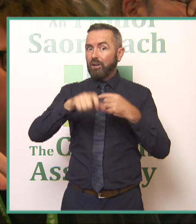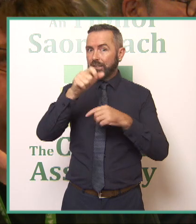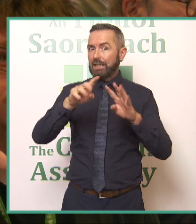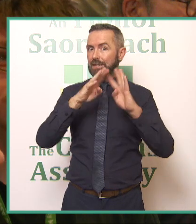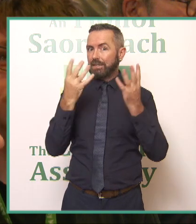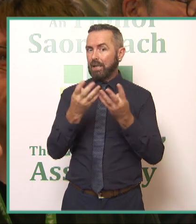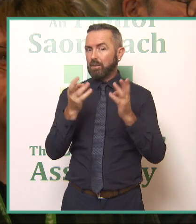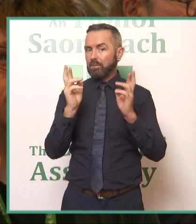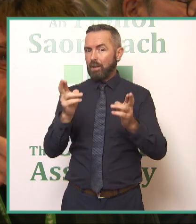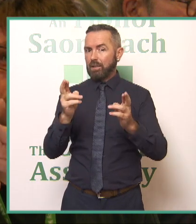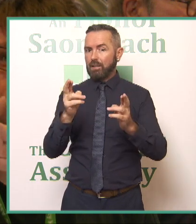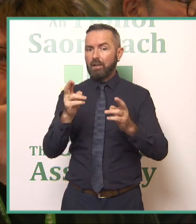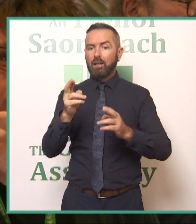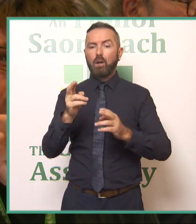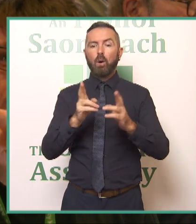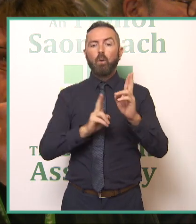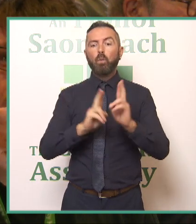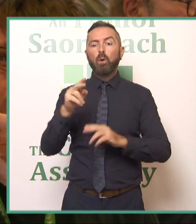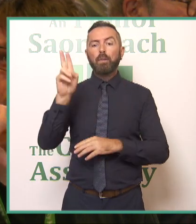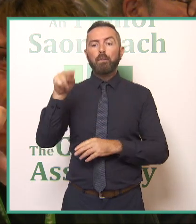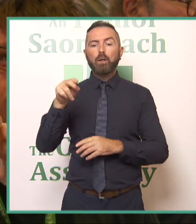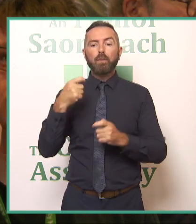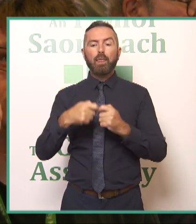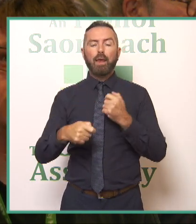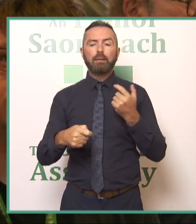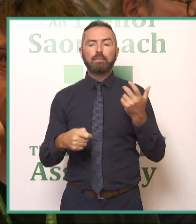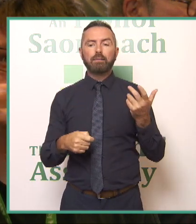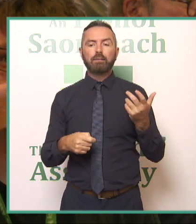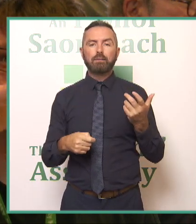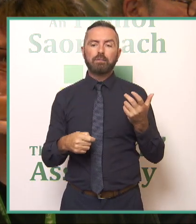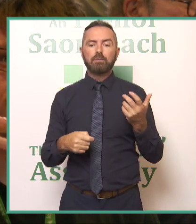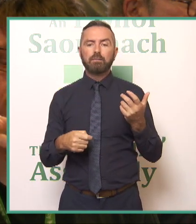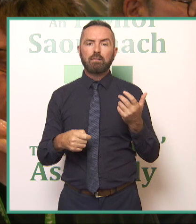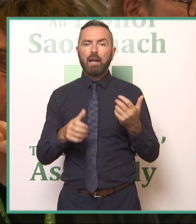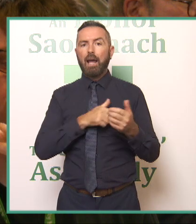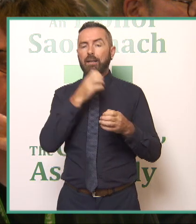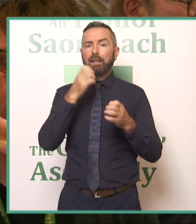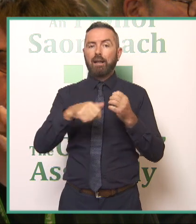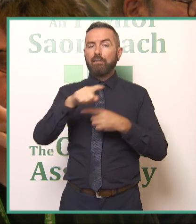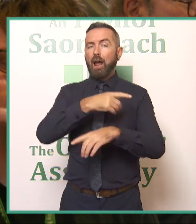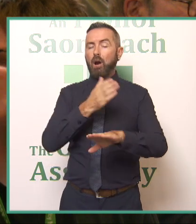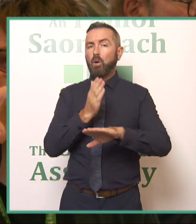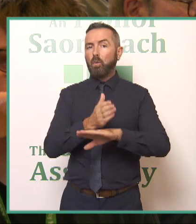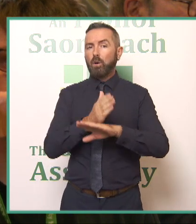would it be would it be possible that's uh at the end of our work that somewhere